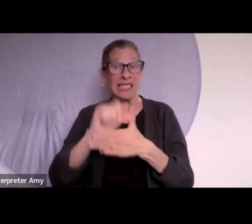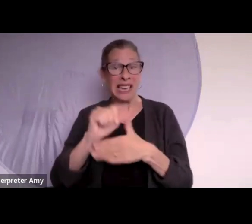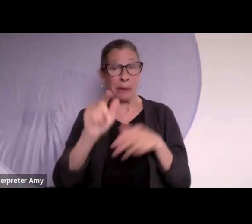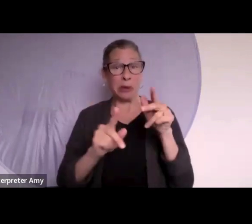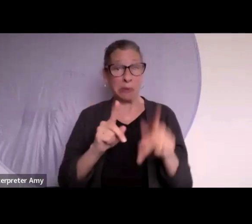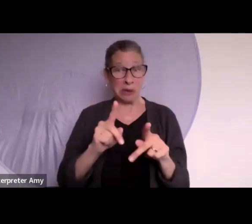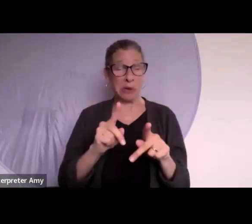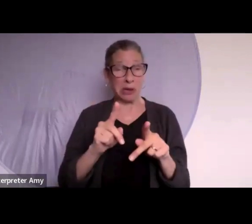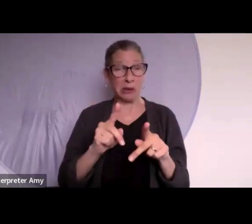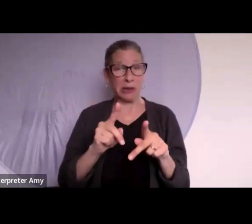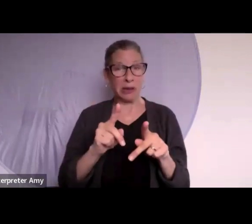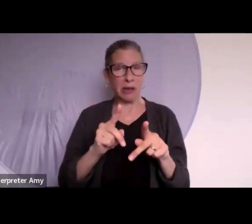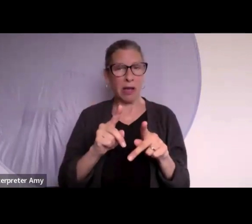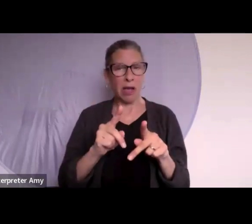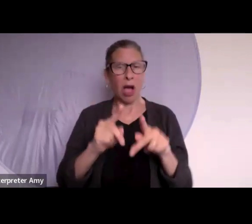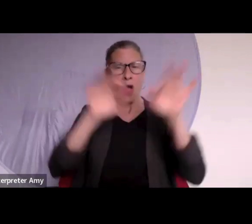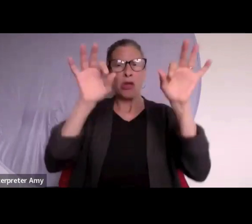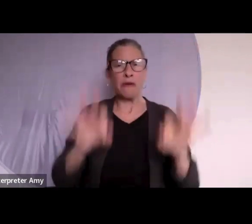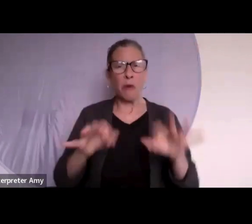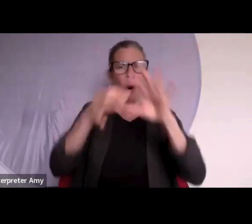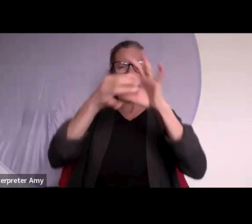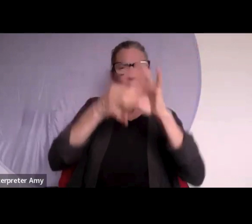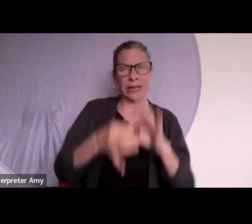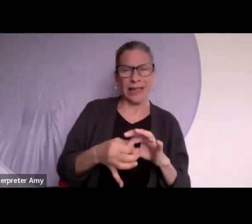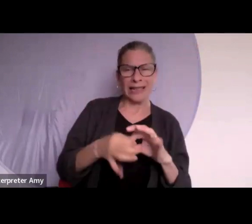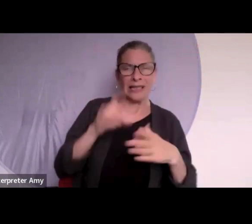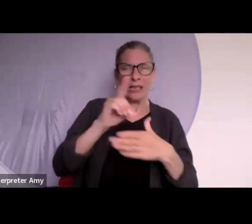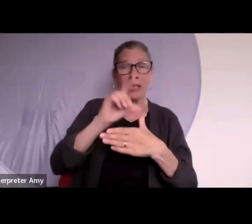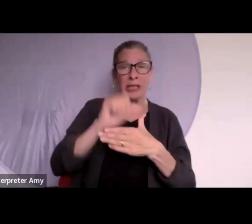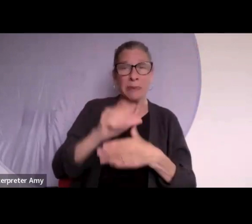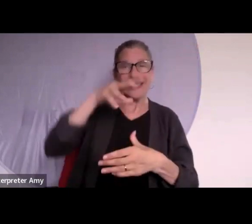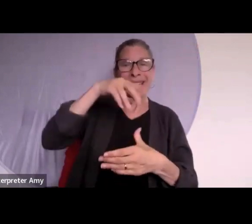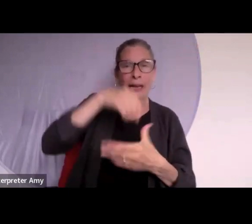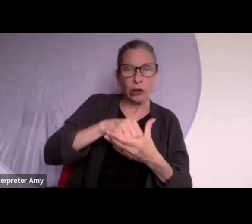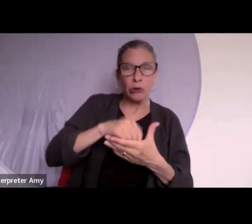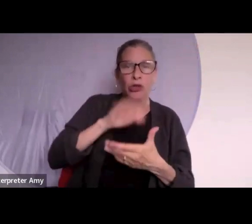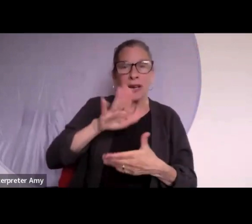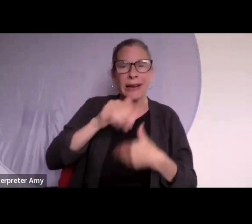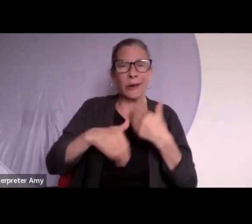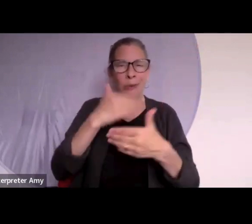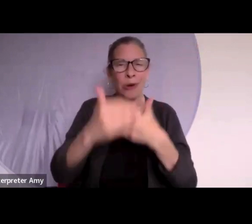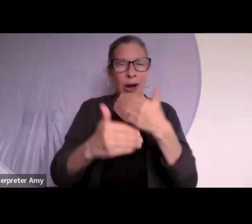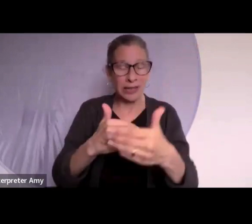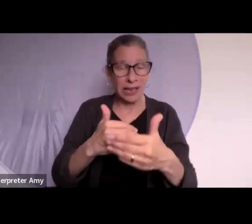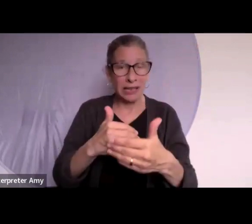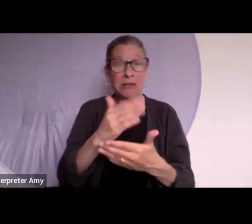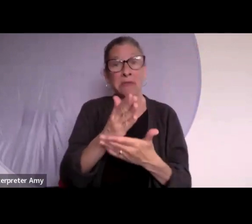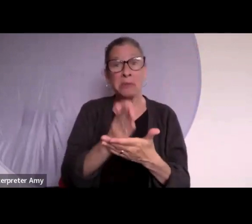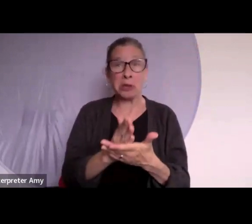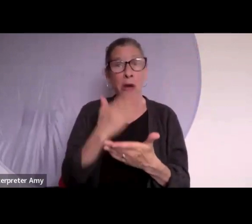that relate to disability inclusion in your process. And some have really good intentions, and I applaud all